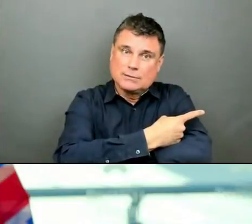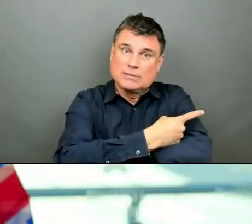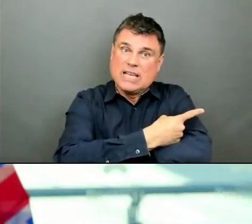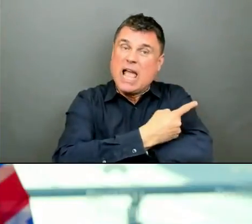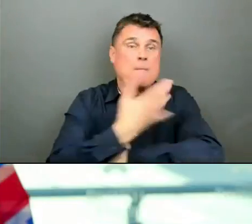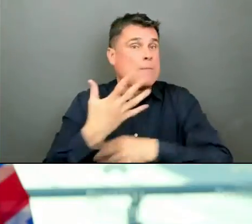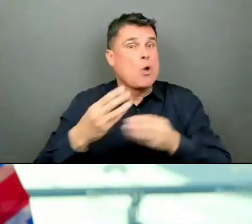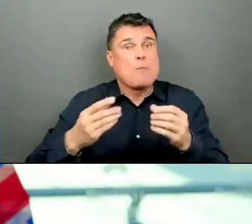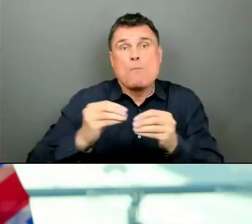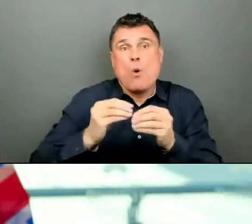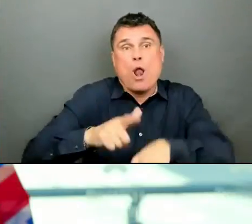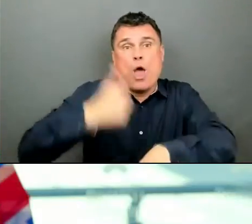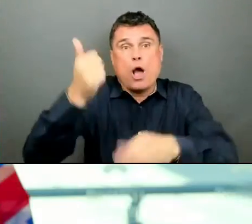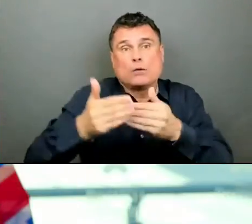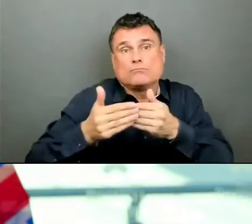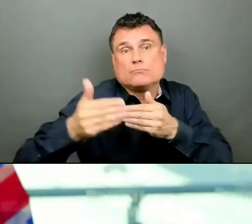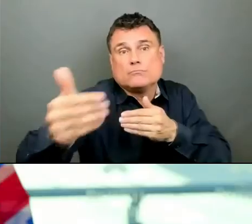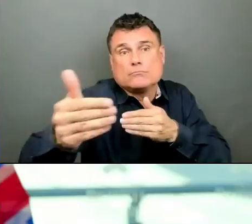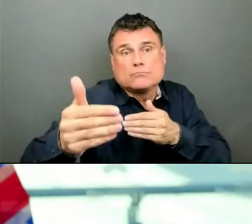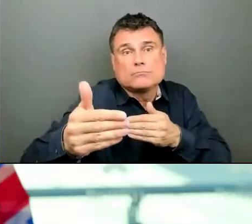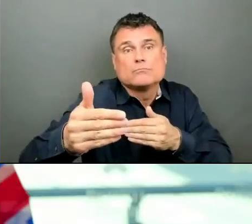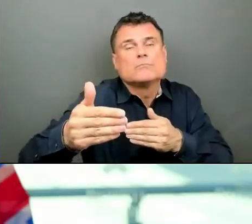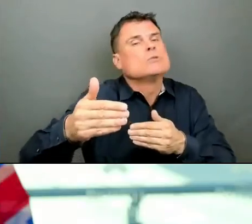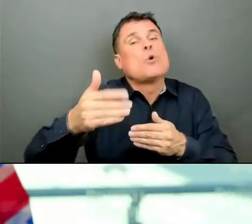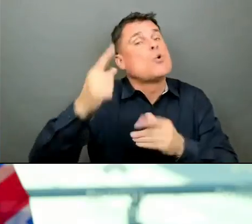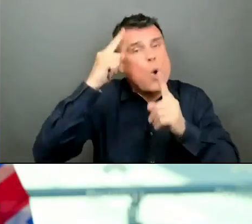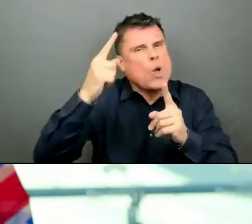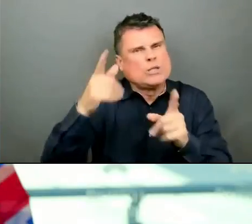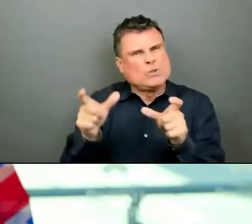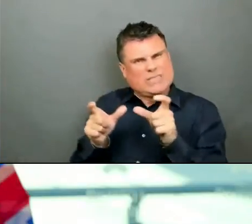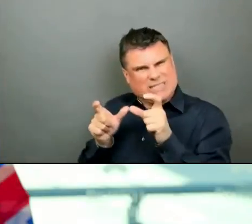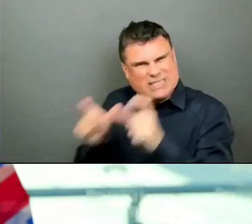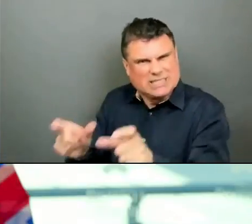as one of the measures to limit spread.